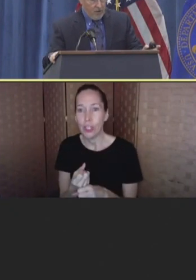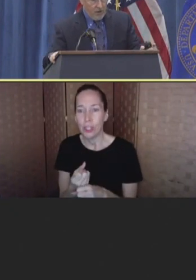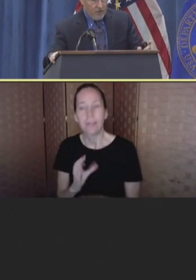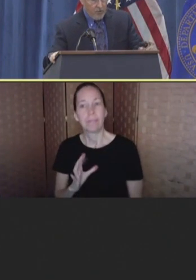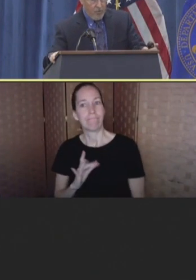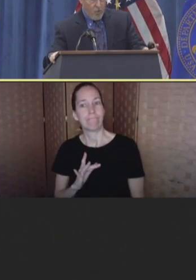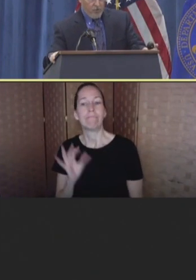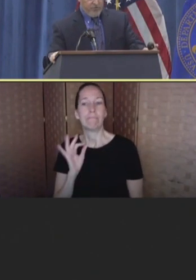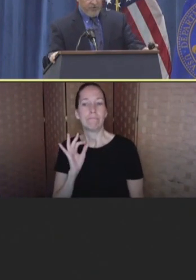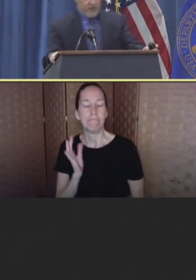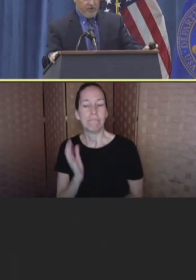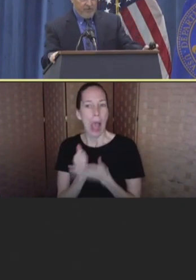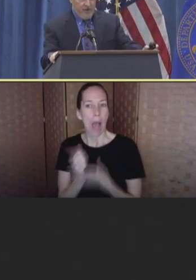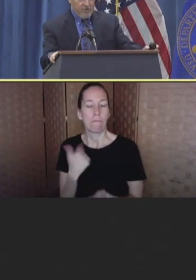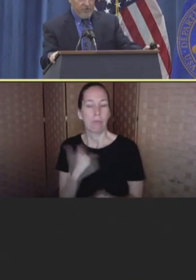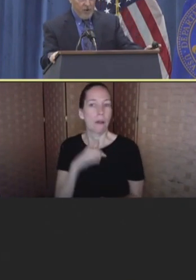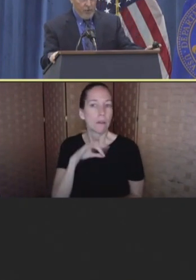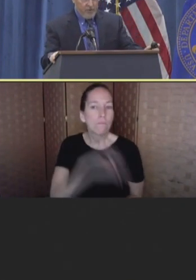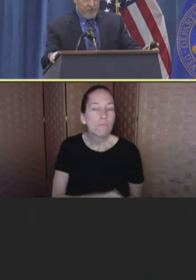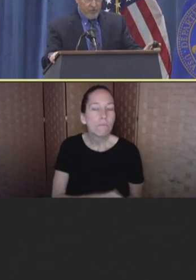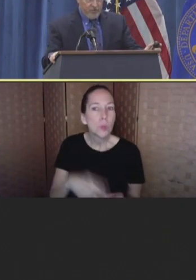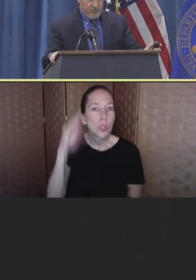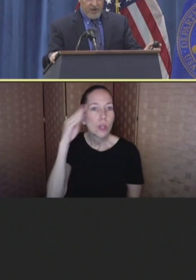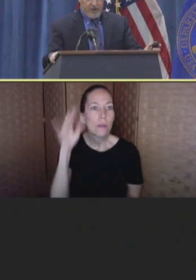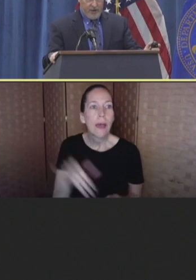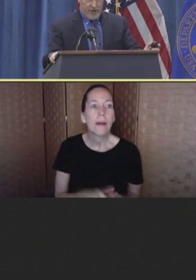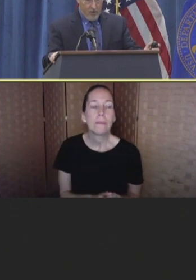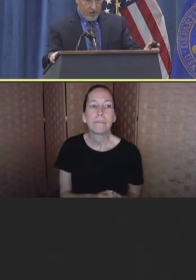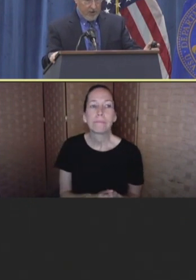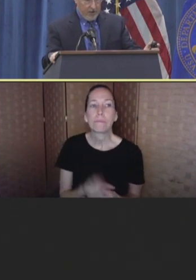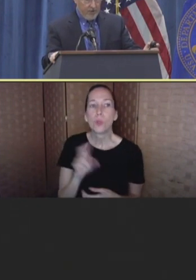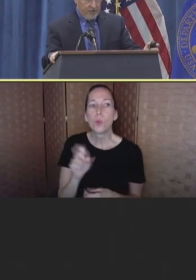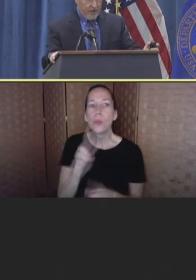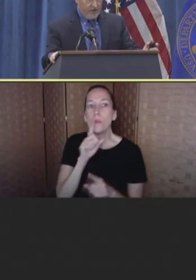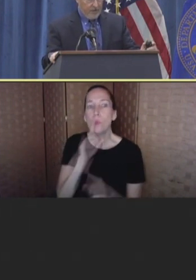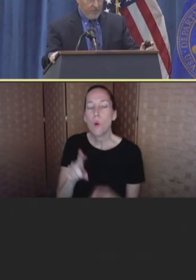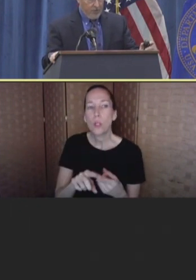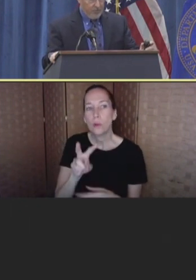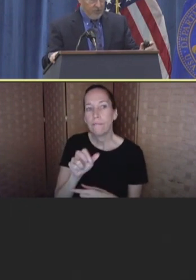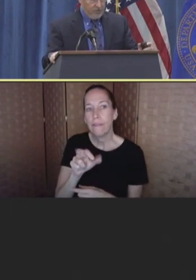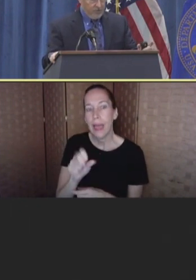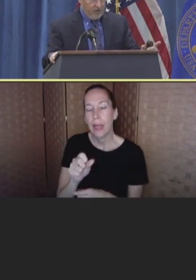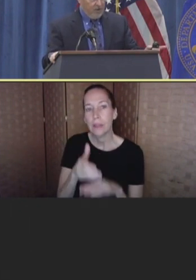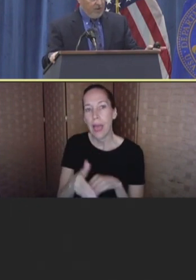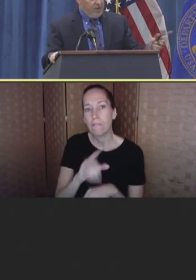Looking at reports to VAERS following the first and second mRNA COVID-19 boosters, the